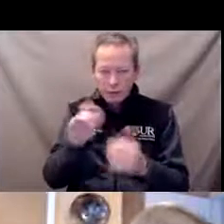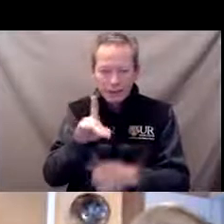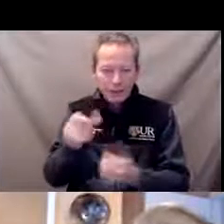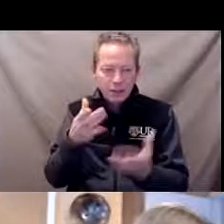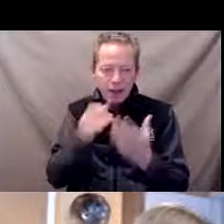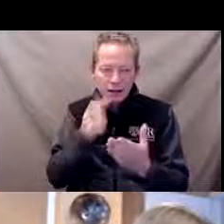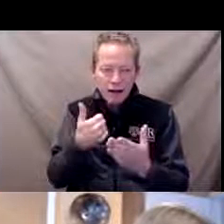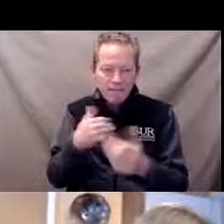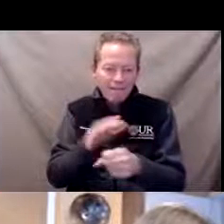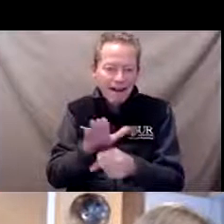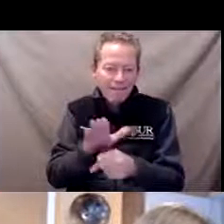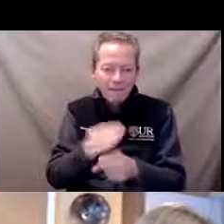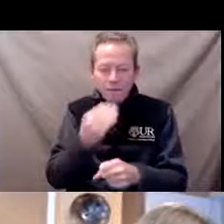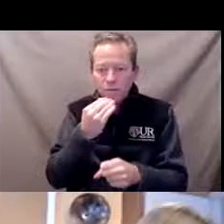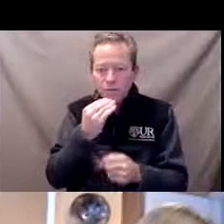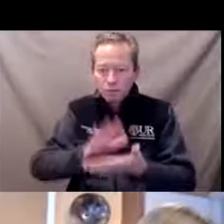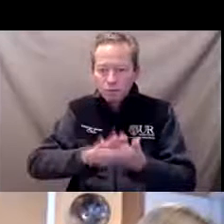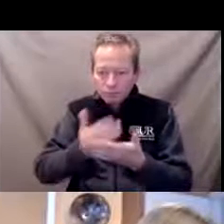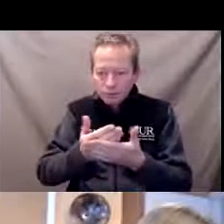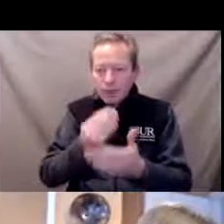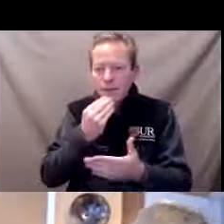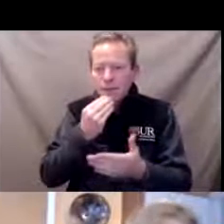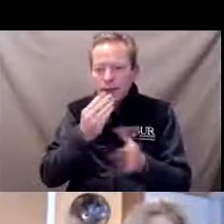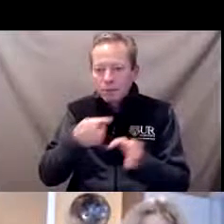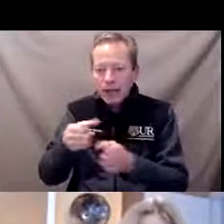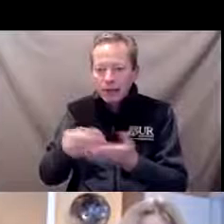enough food preparation, meal planning and purchasing, and budgeting knowledge.